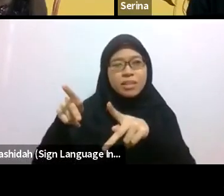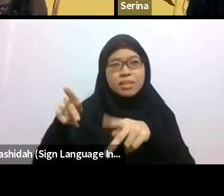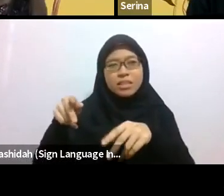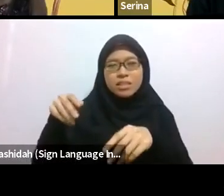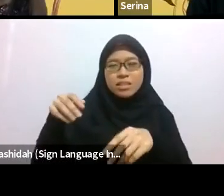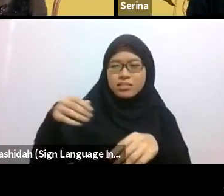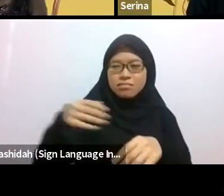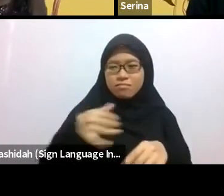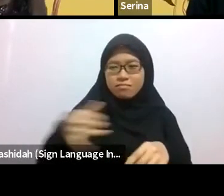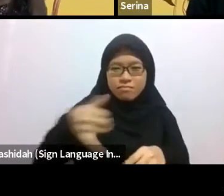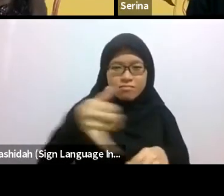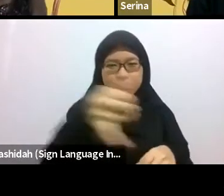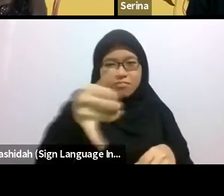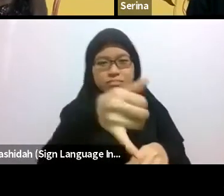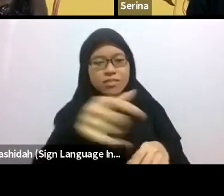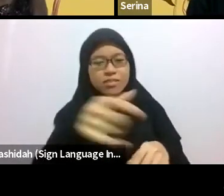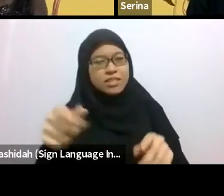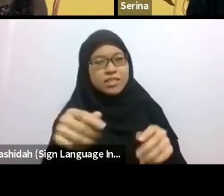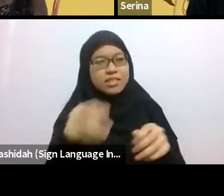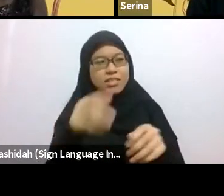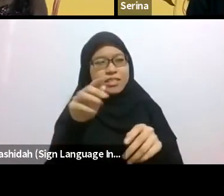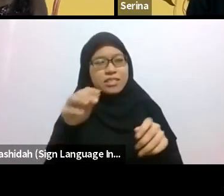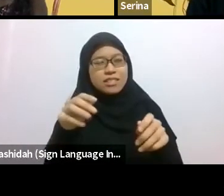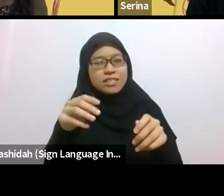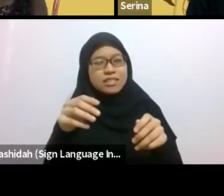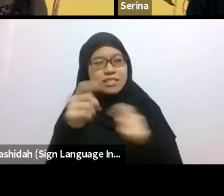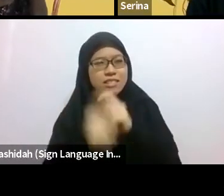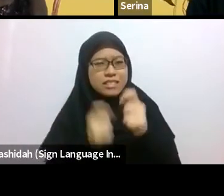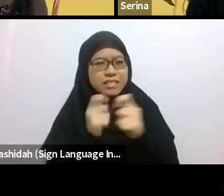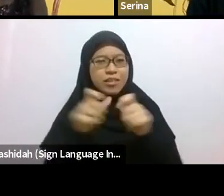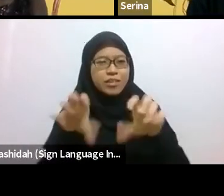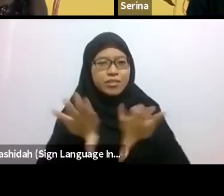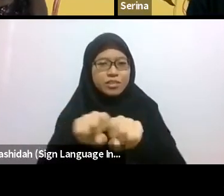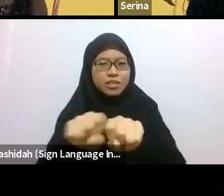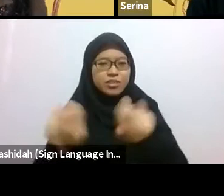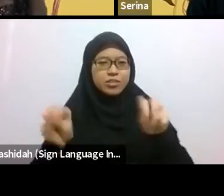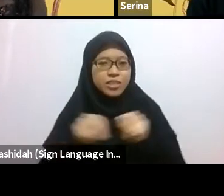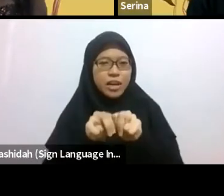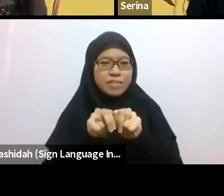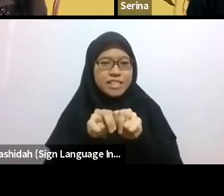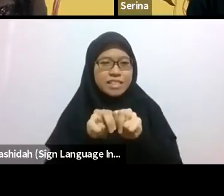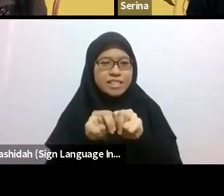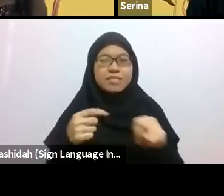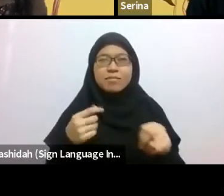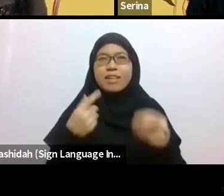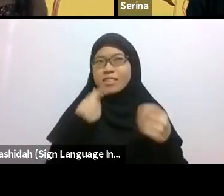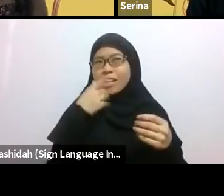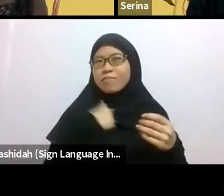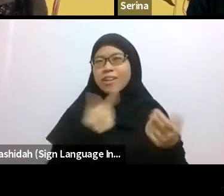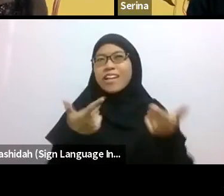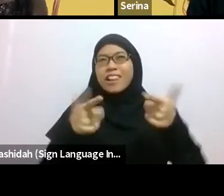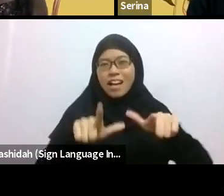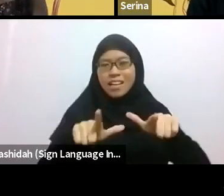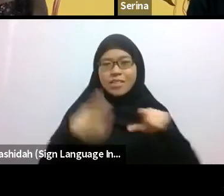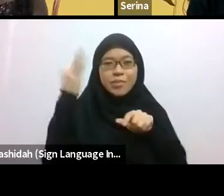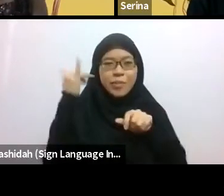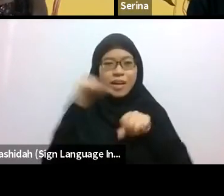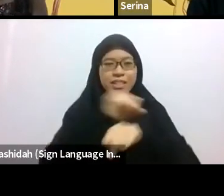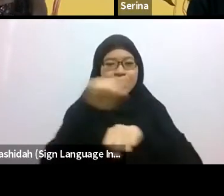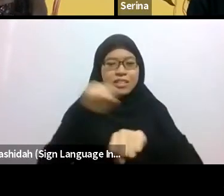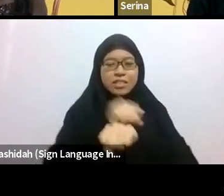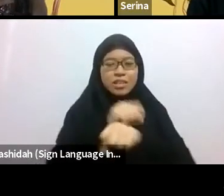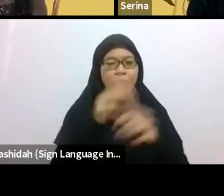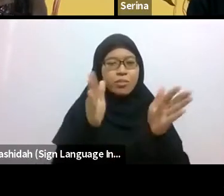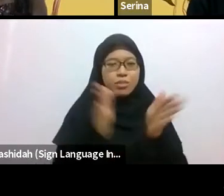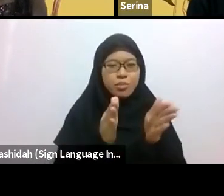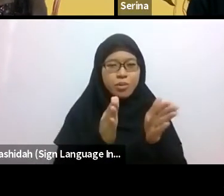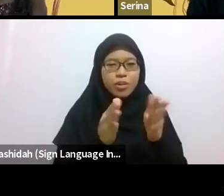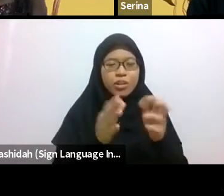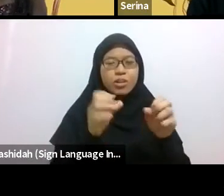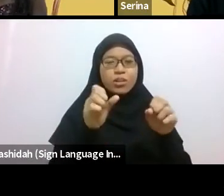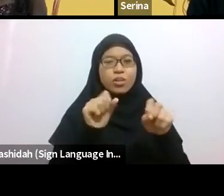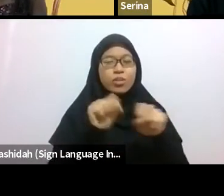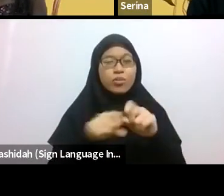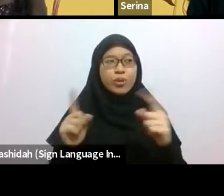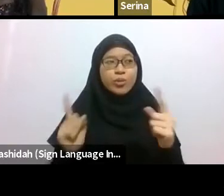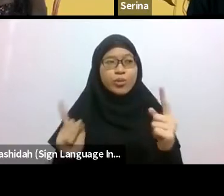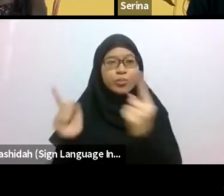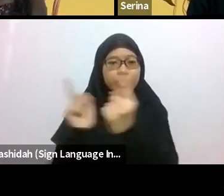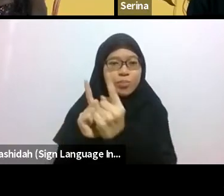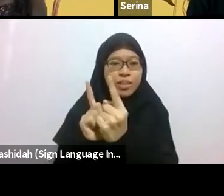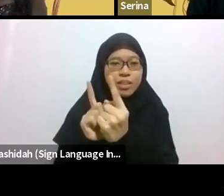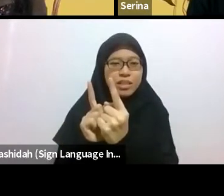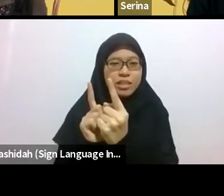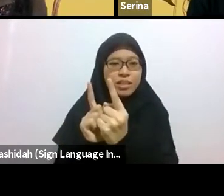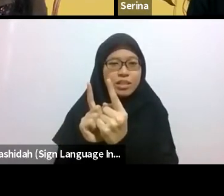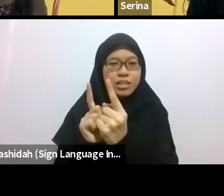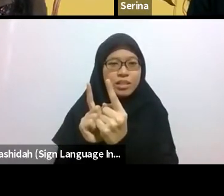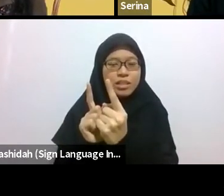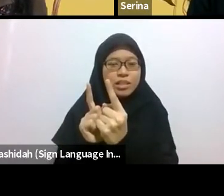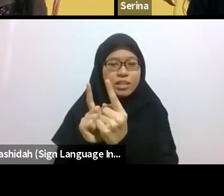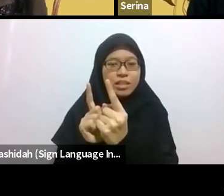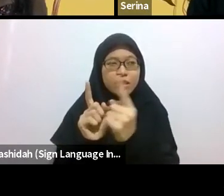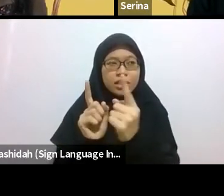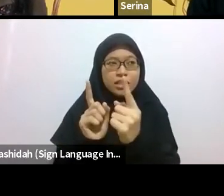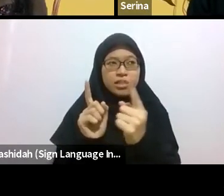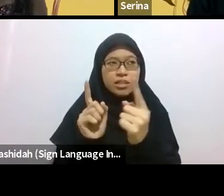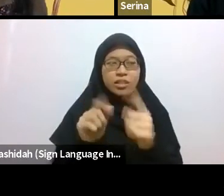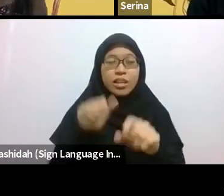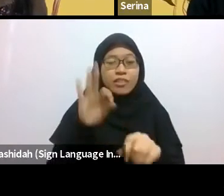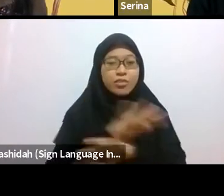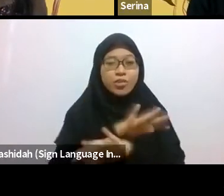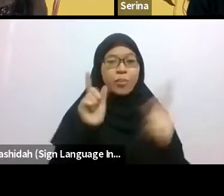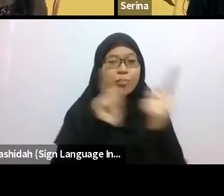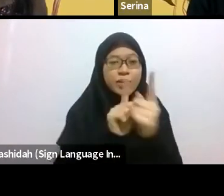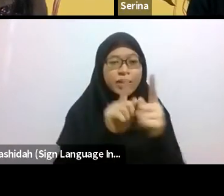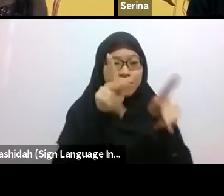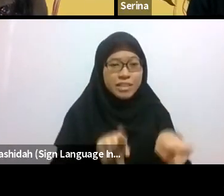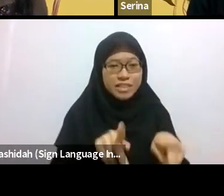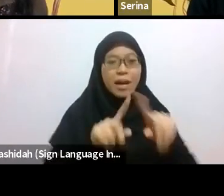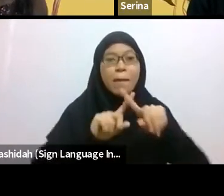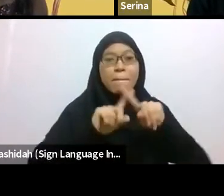I must say that I have been very lucky. Singapore is really small. So when you do meet somebody—If you don’t meet somebody, somebody will point you to a person who is like that.